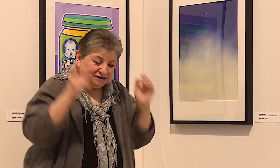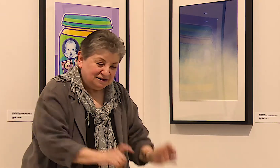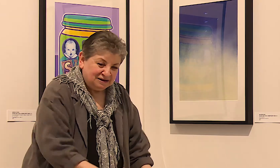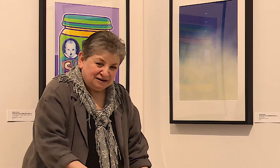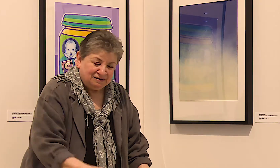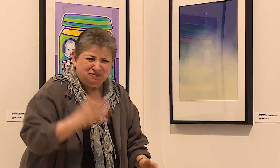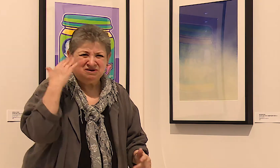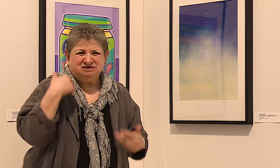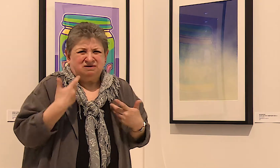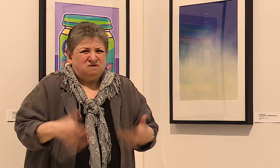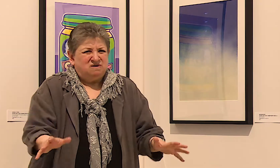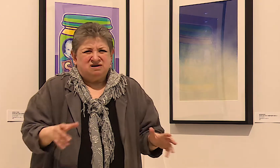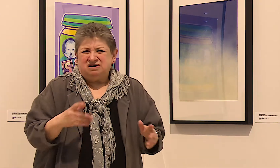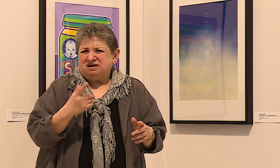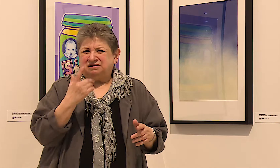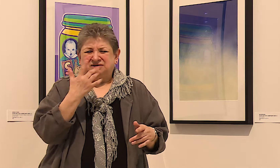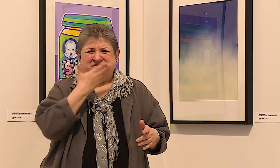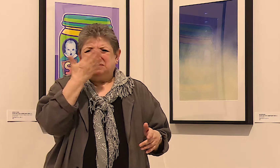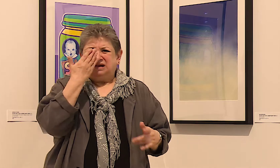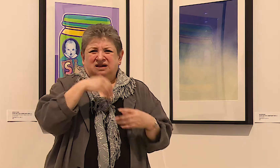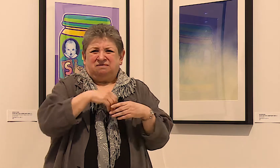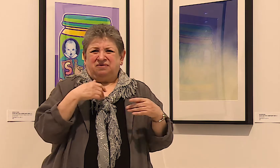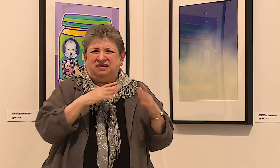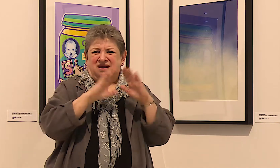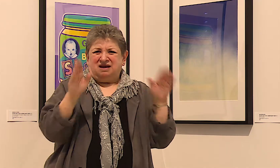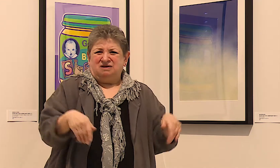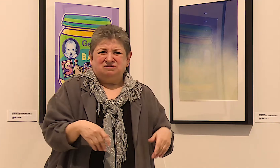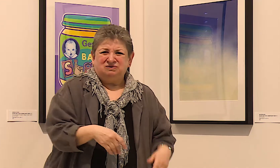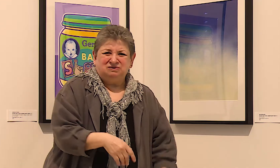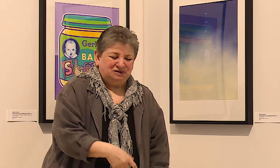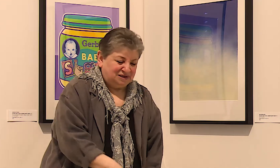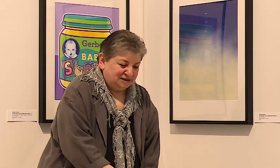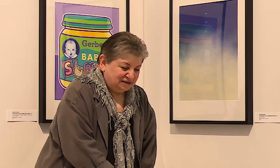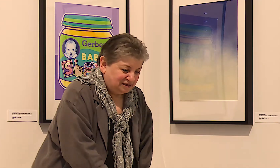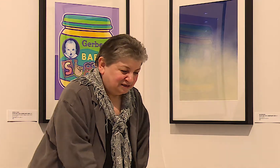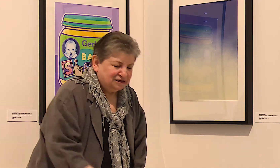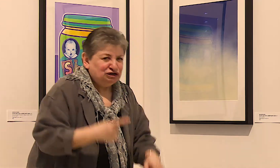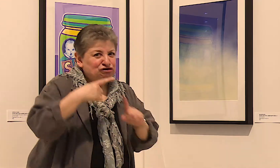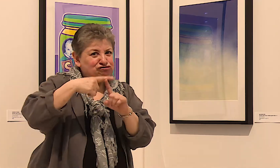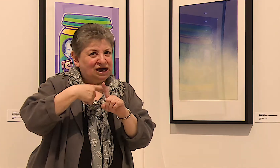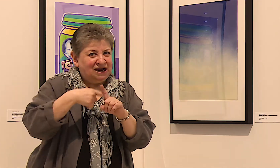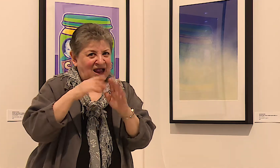you need a mask for that. And the fumes were too strong to do it in the house.